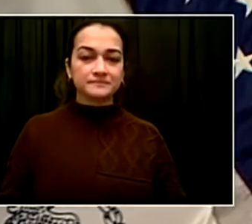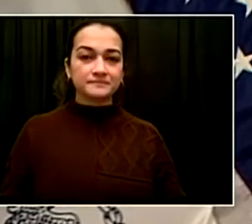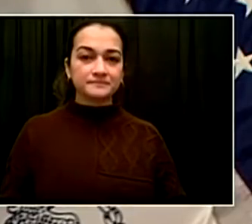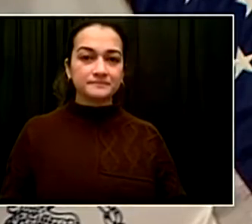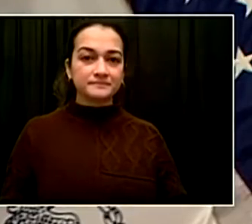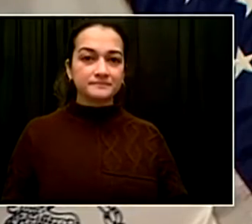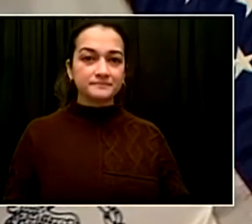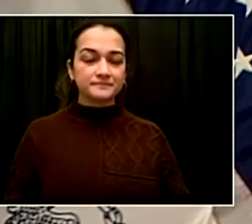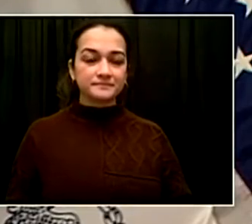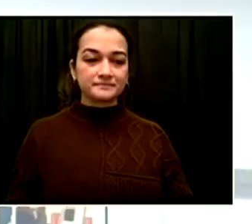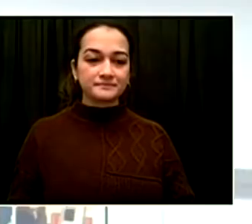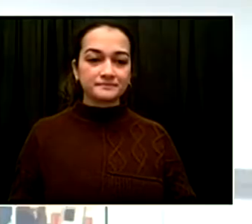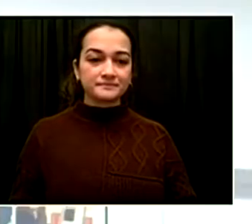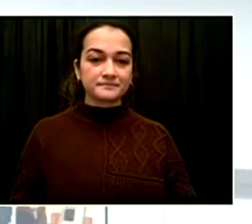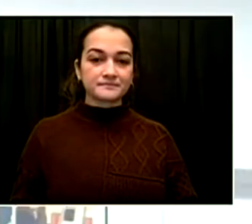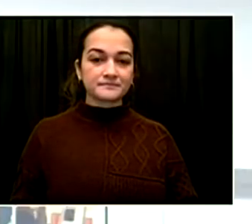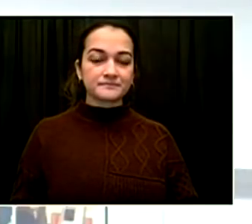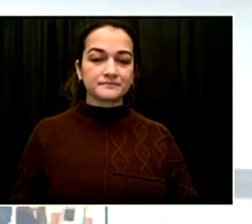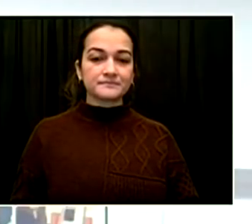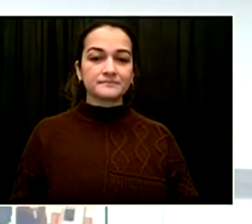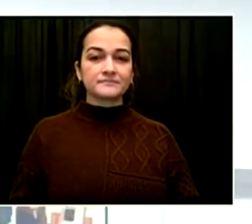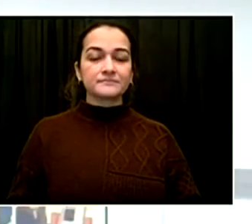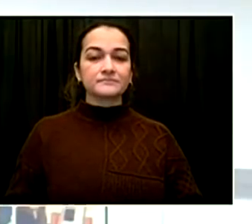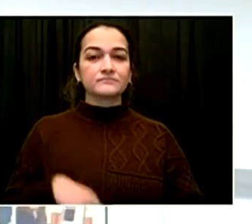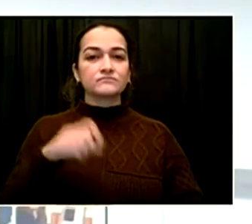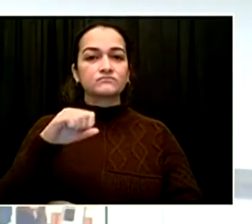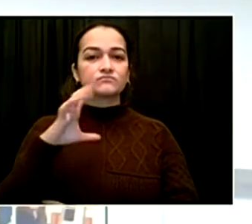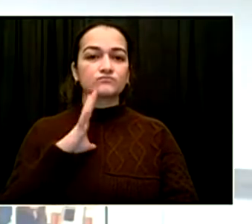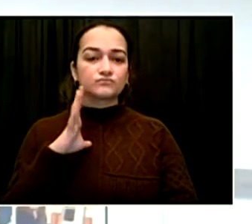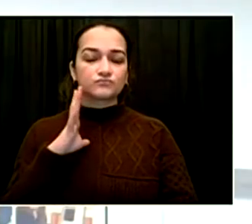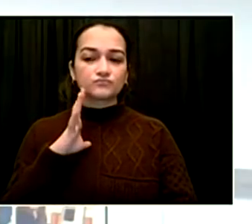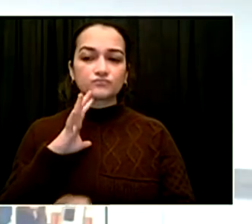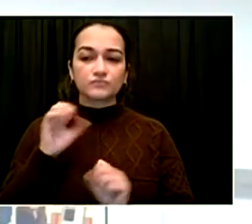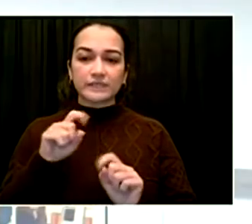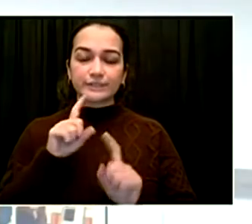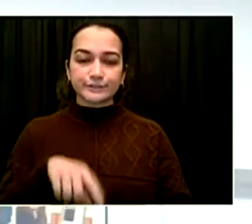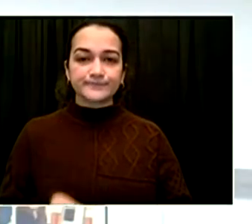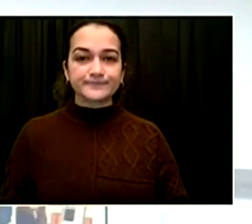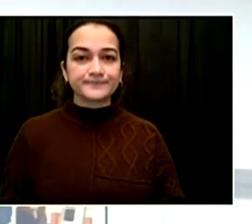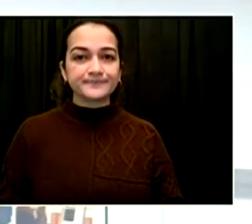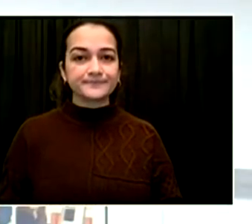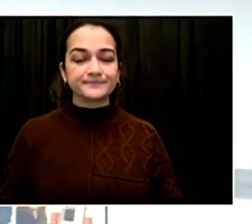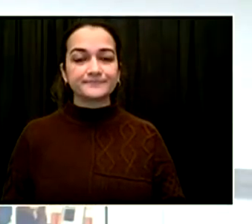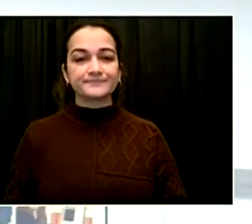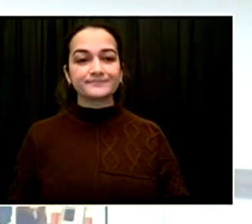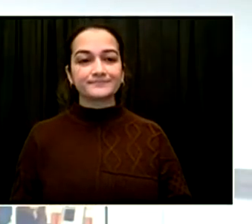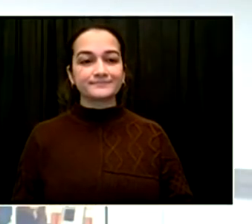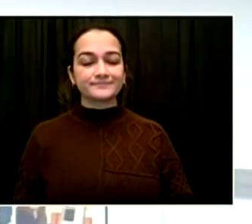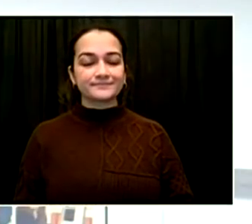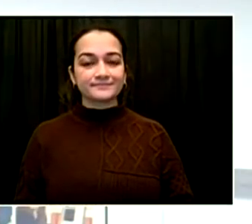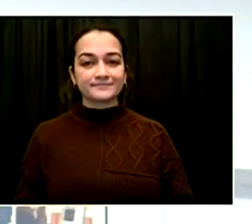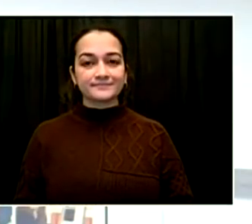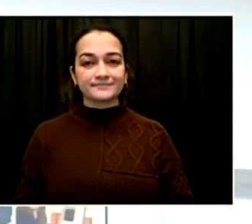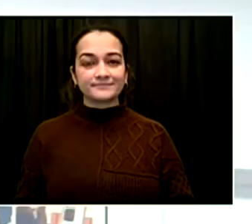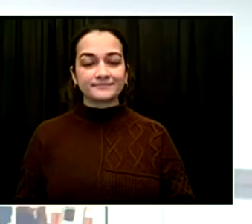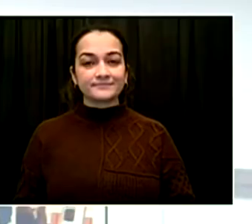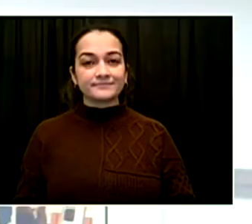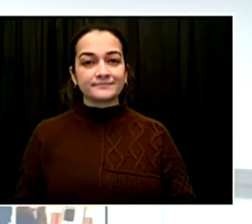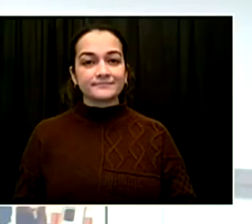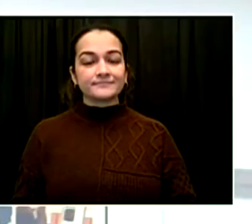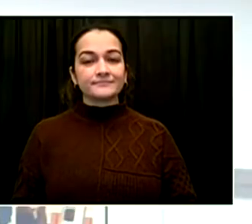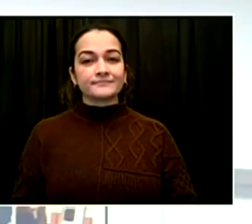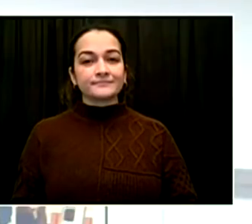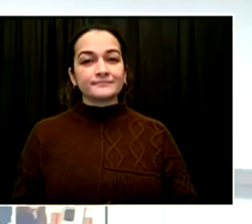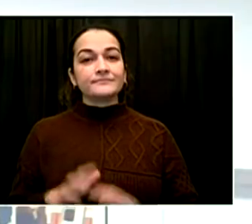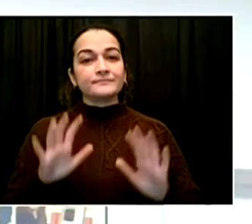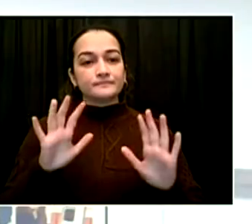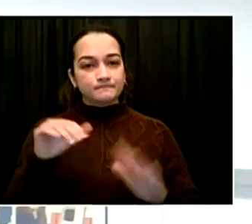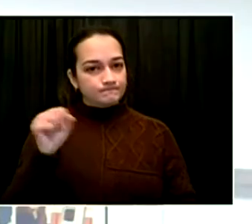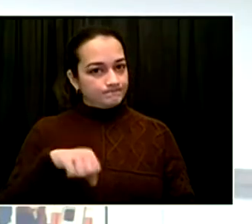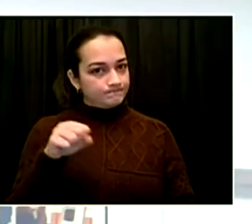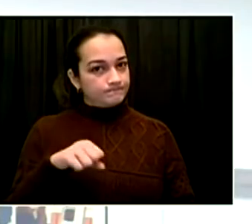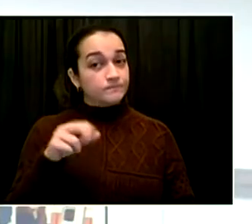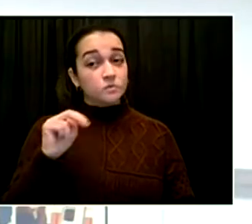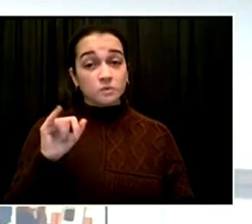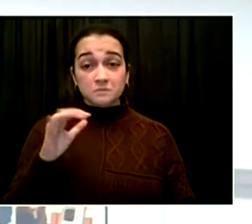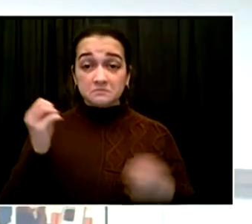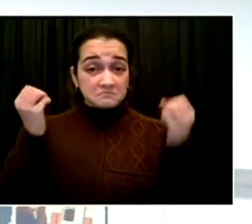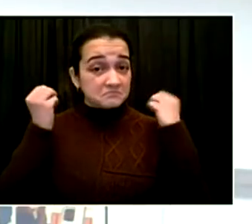SOMEONE IS SICK, OBVIOUSLY, WE